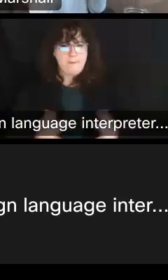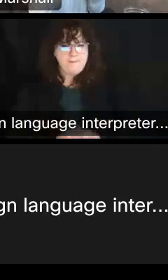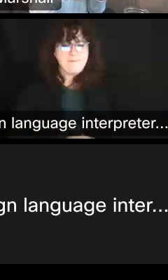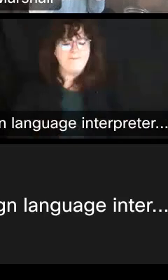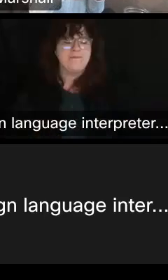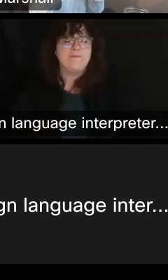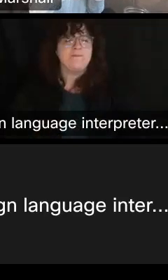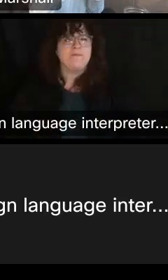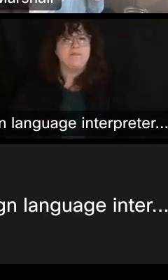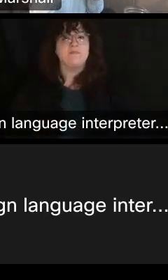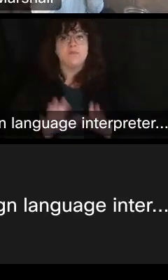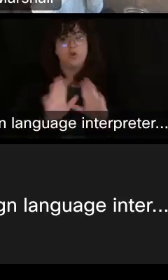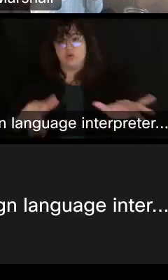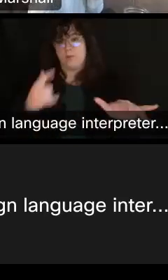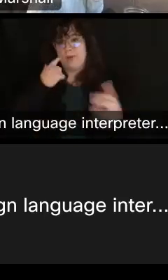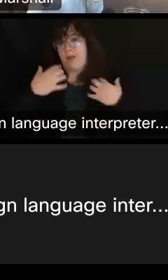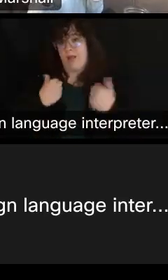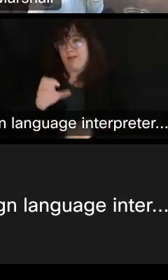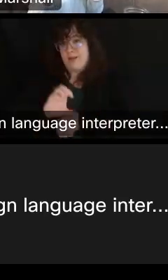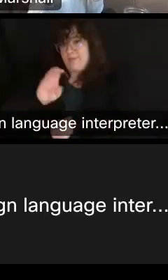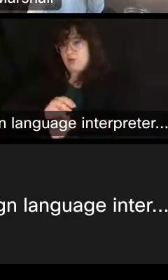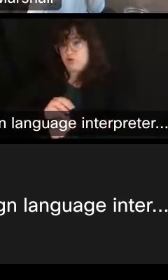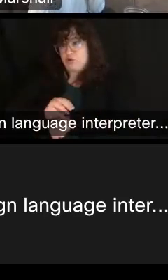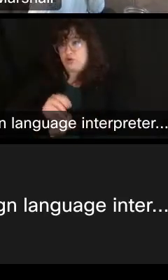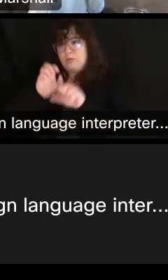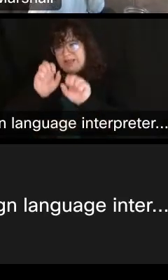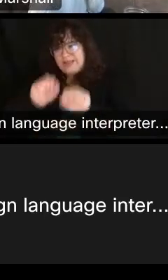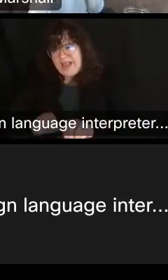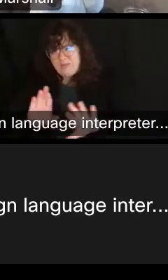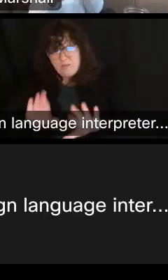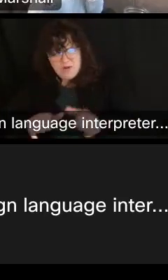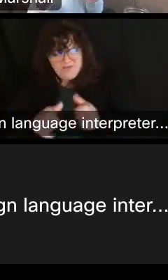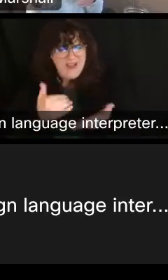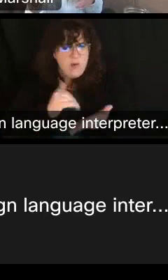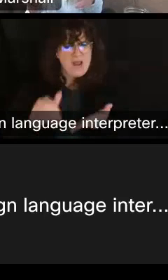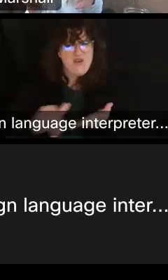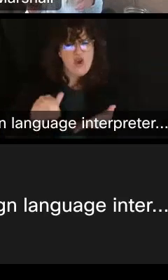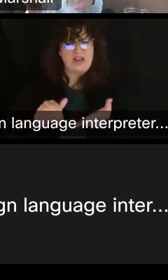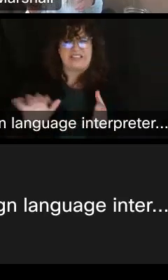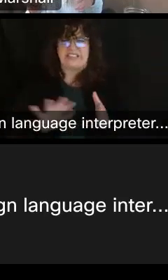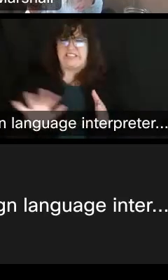children's mental health case manager can also do a waiver. You need to have a waiver worker to do a